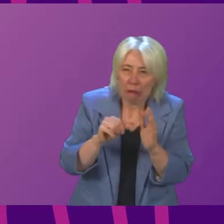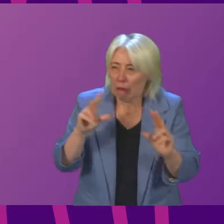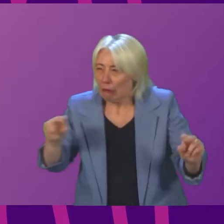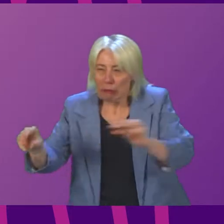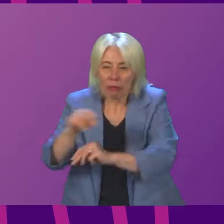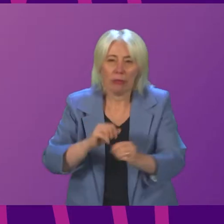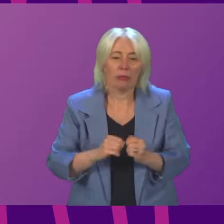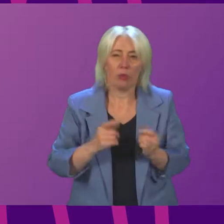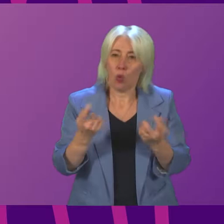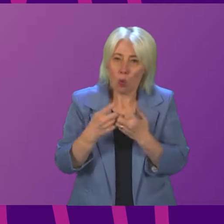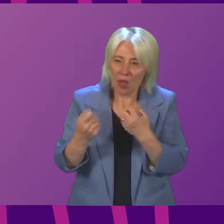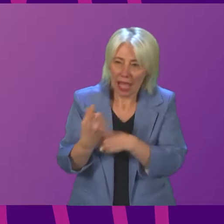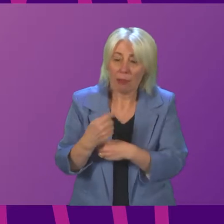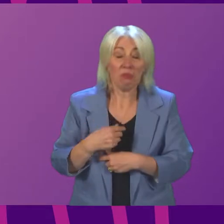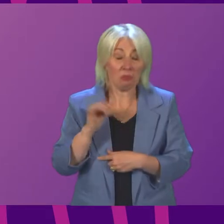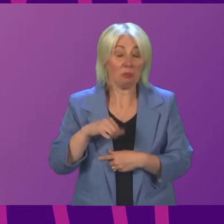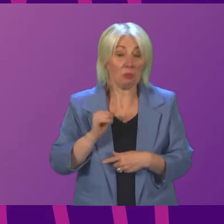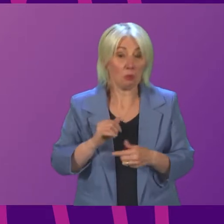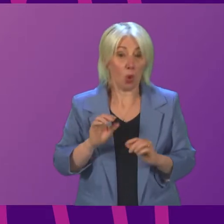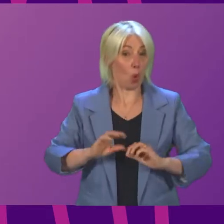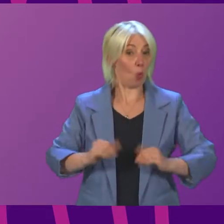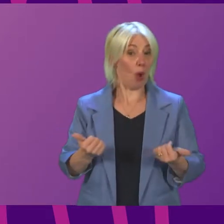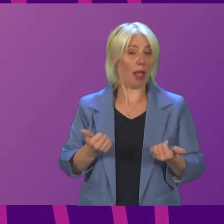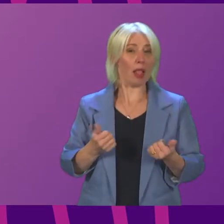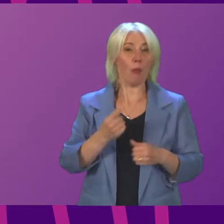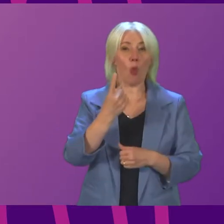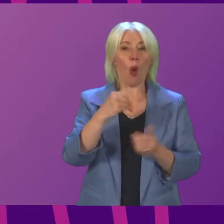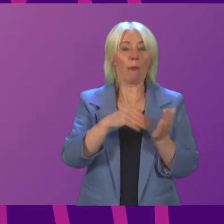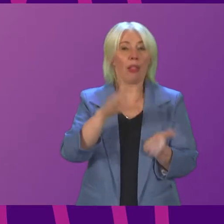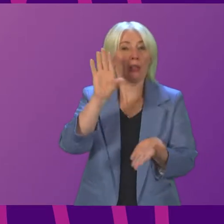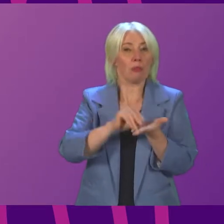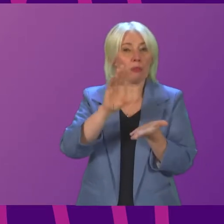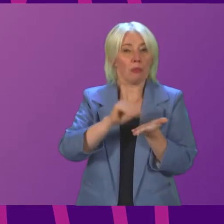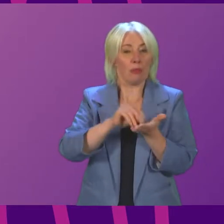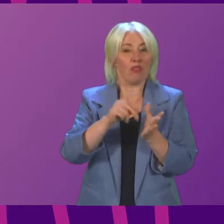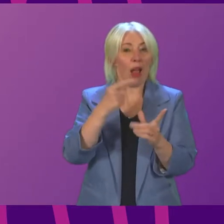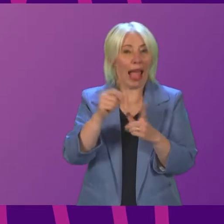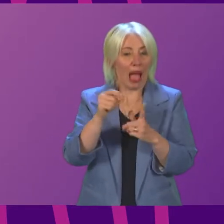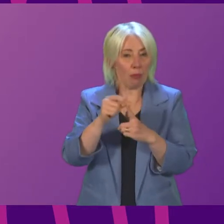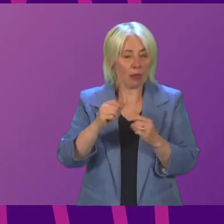Significantly, it is going very well. We have had more than a million downloads of the app, and